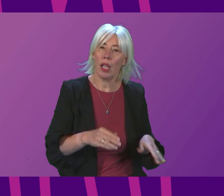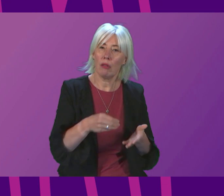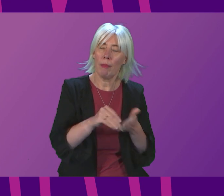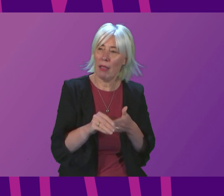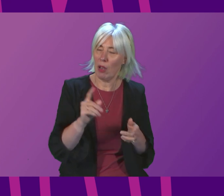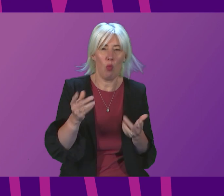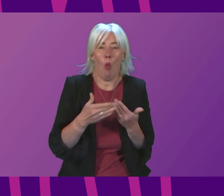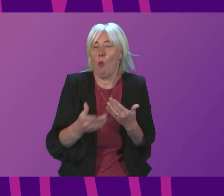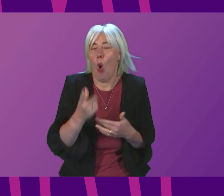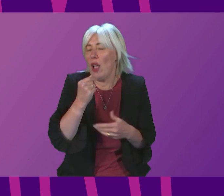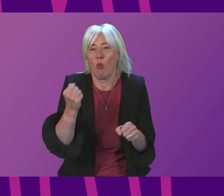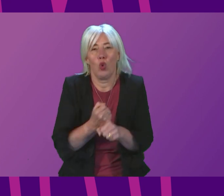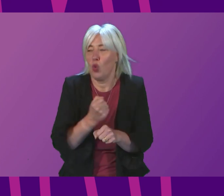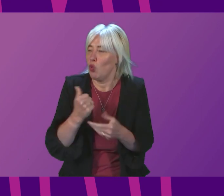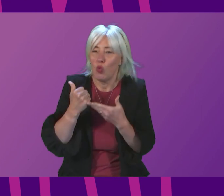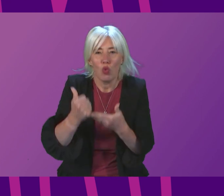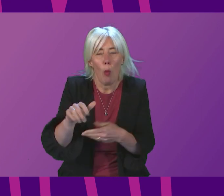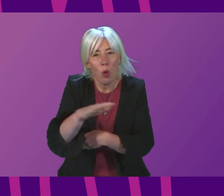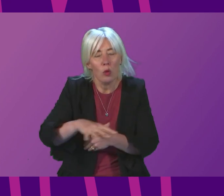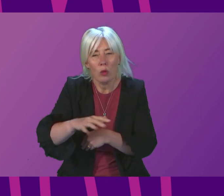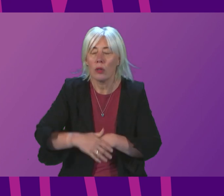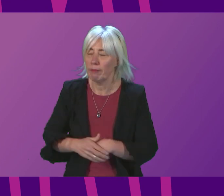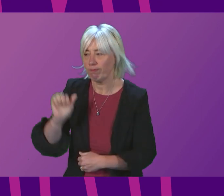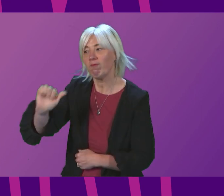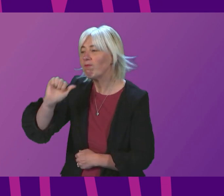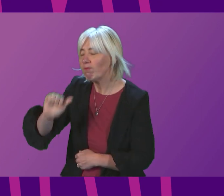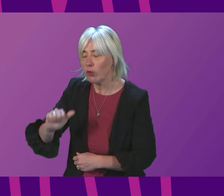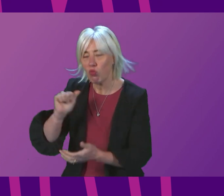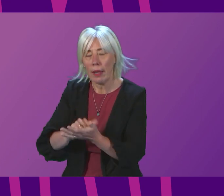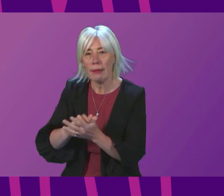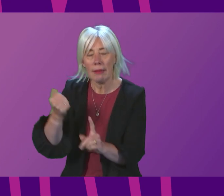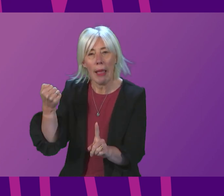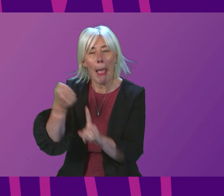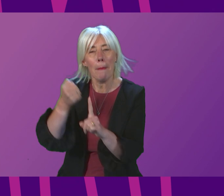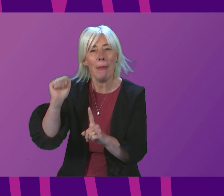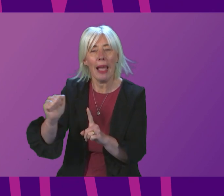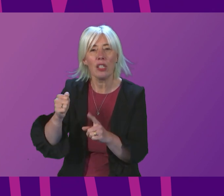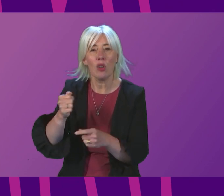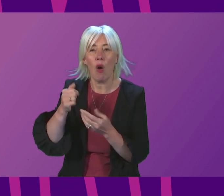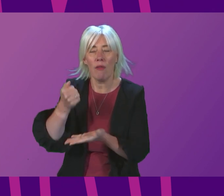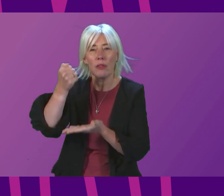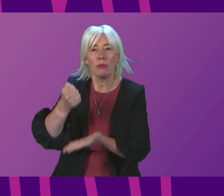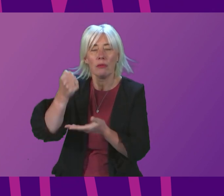It is absolutely right to point out the impact of the chancellor’s statement yesterday on the poorest in our society.